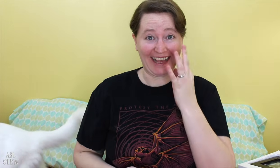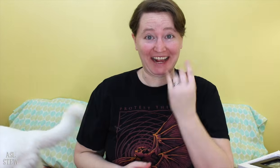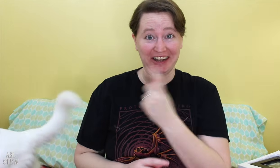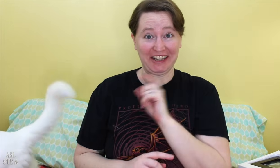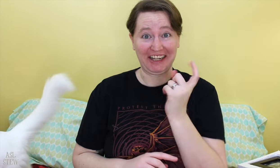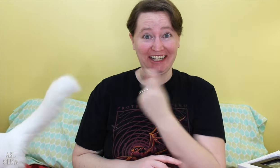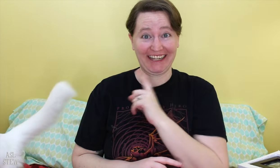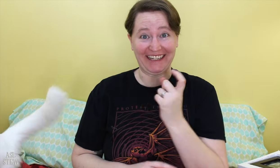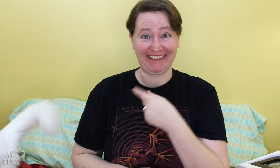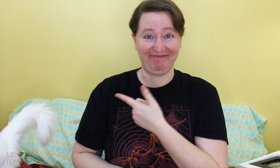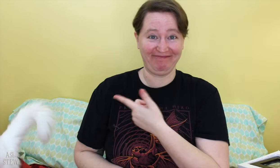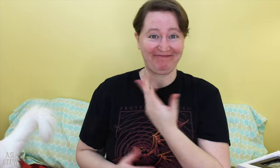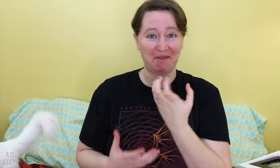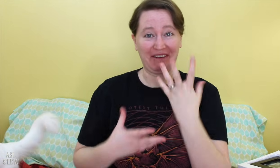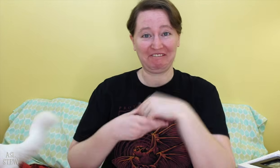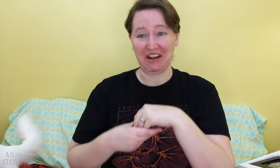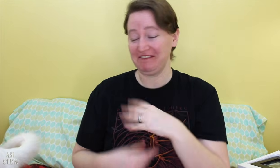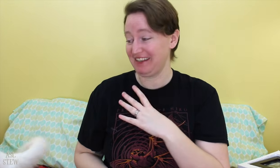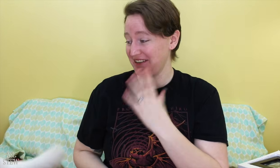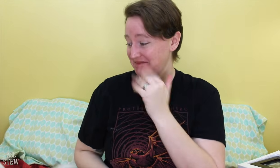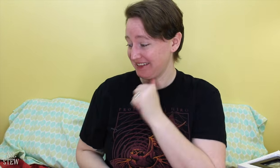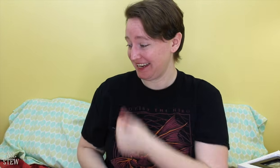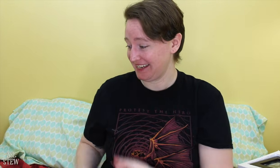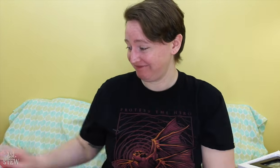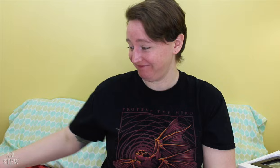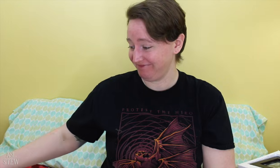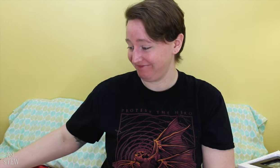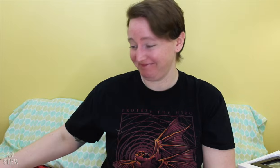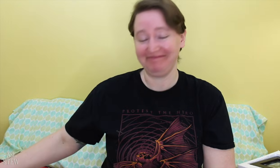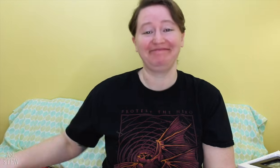Hello, welcome back. As you can see the cat's walking around. I guess he wants to be in the video.